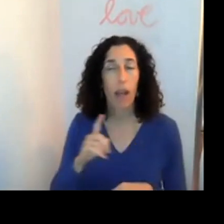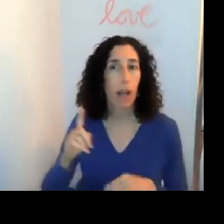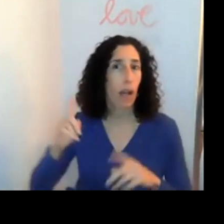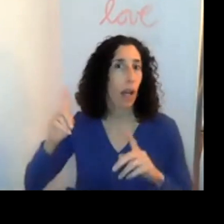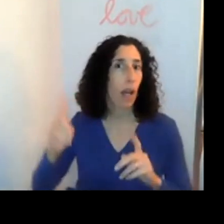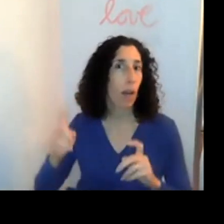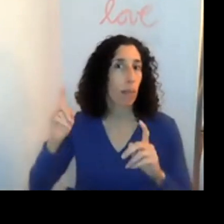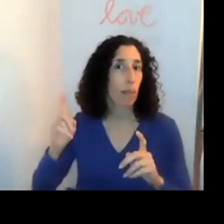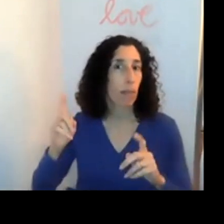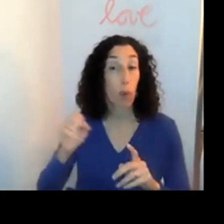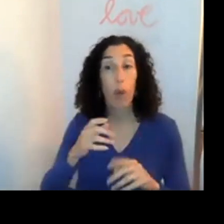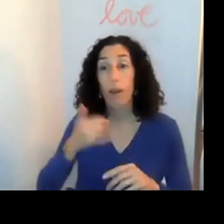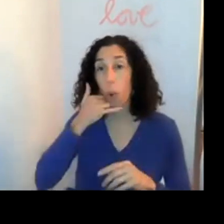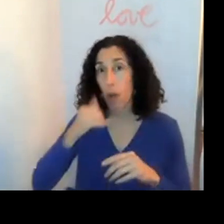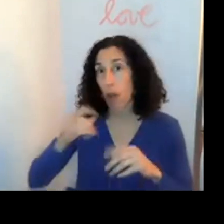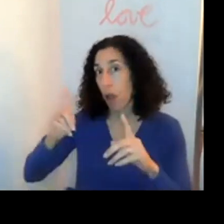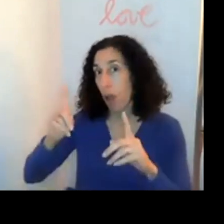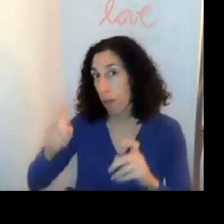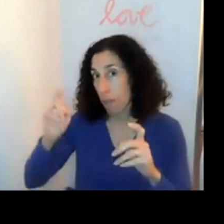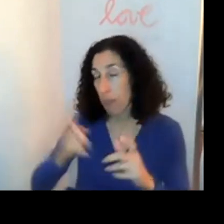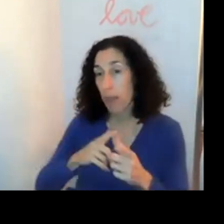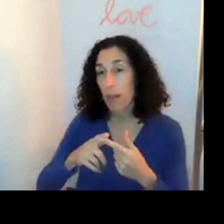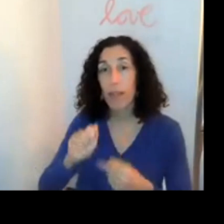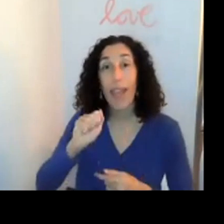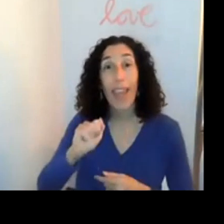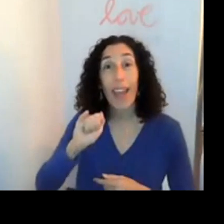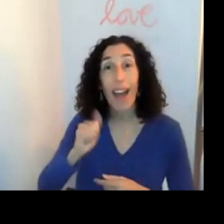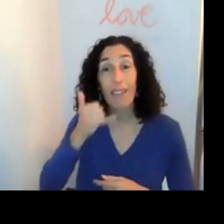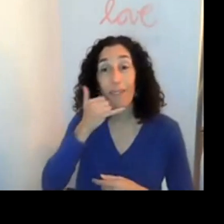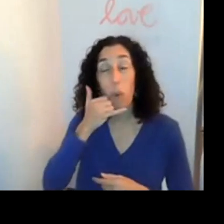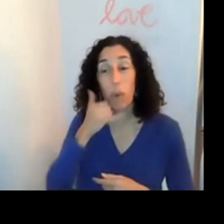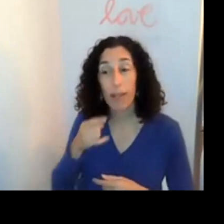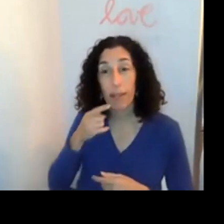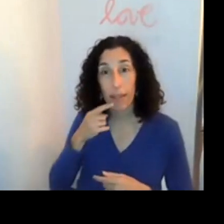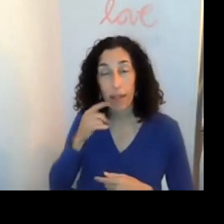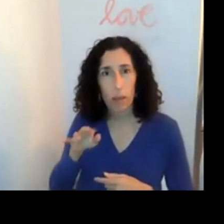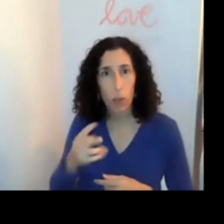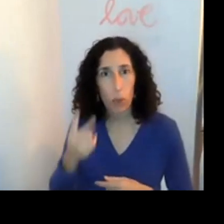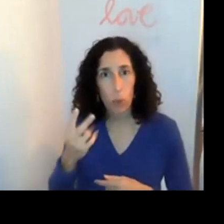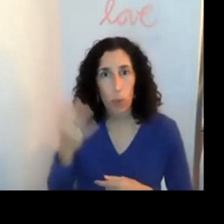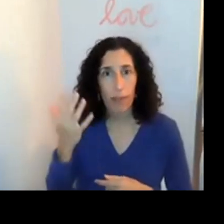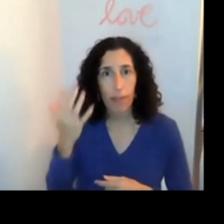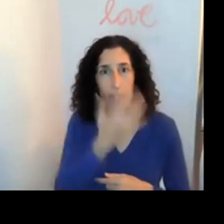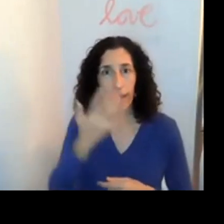and say hey, can someone else add to this. Yeah, I love it can also be a collaborative process like that. >> Uh‑huh.